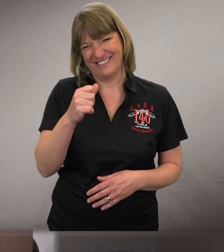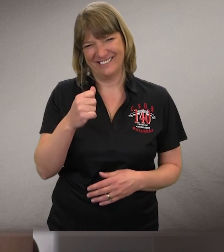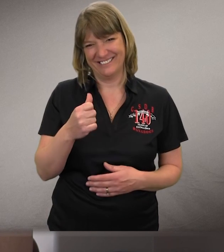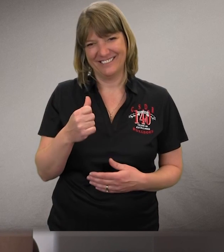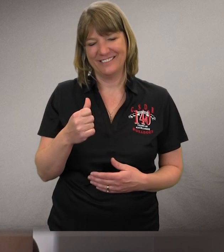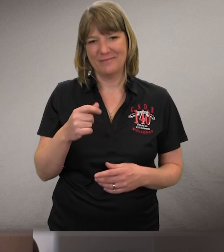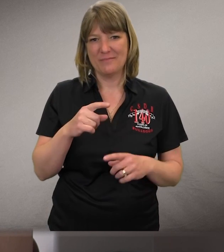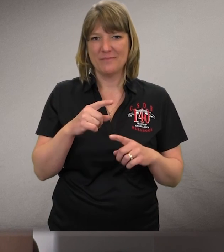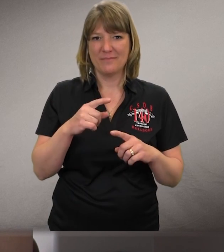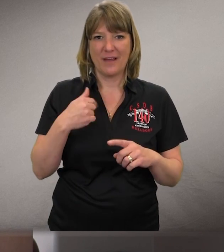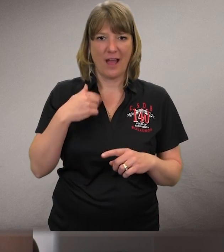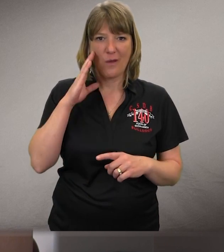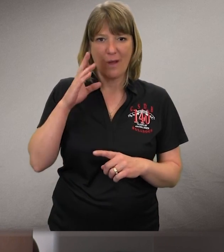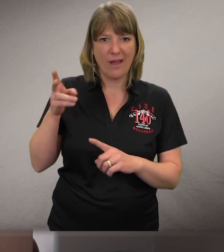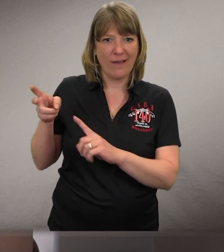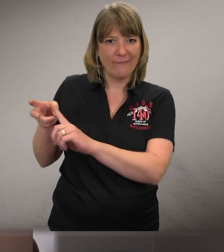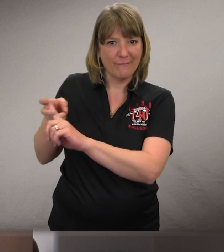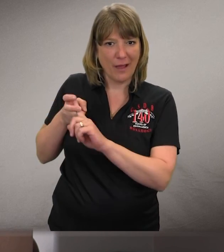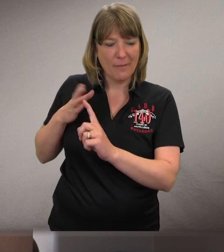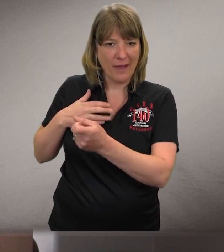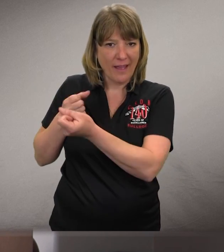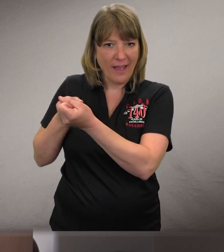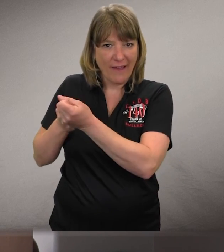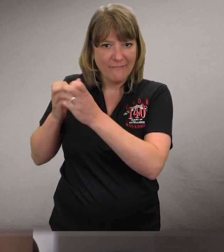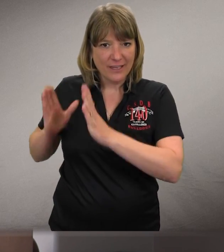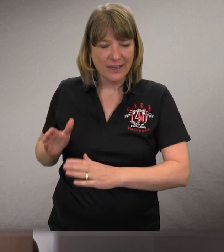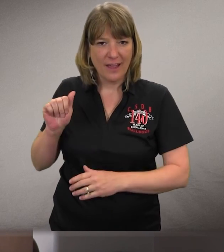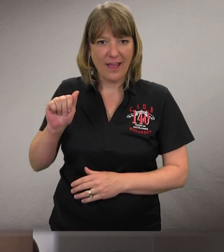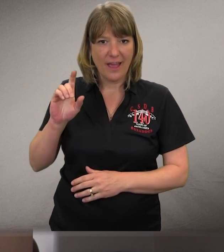which I usually don't [Laugh], I'll just find my advocate